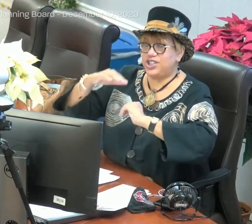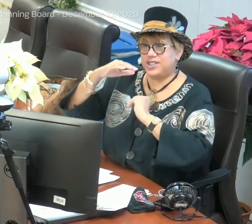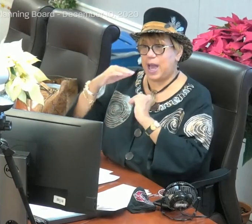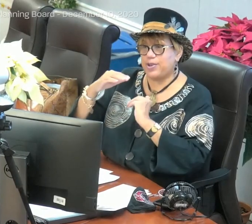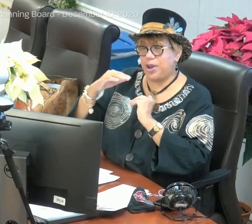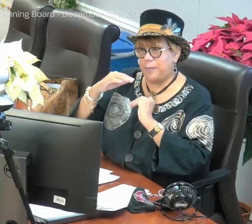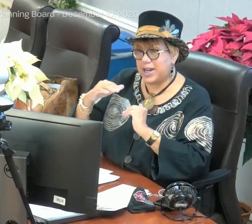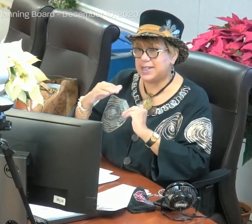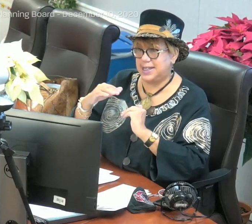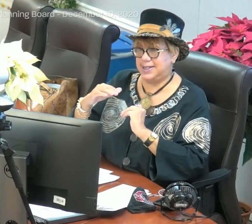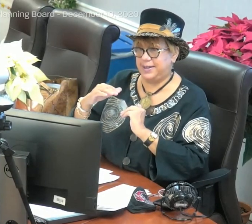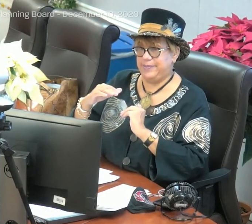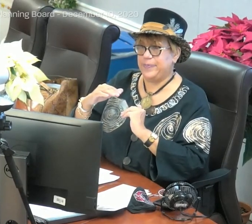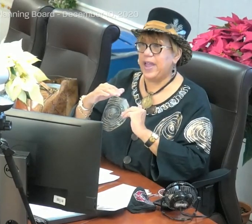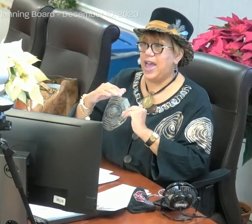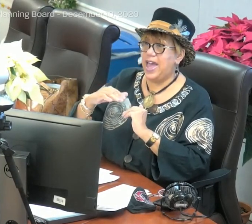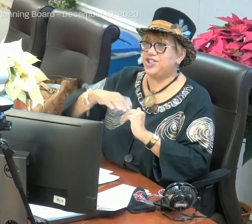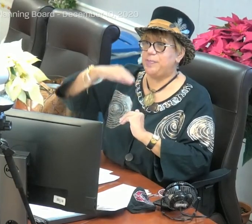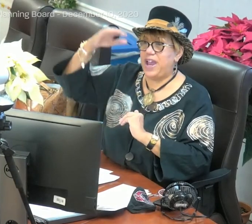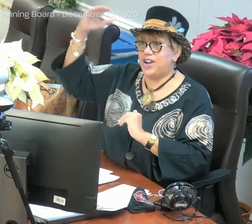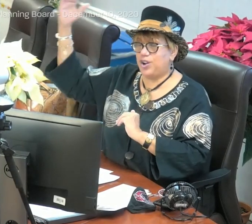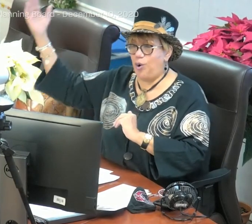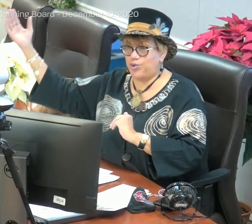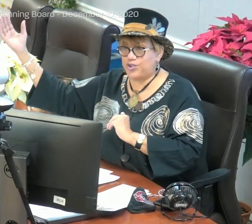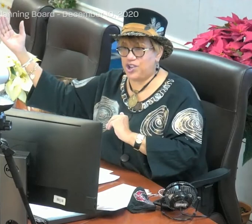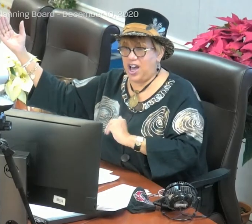she established a buddy system and she paired an older child